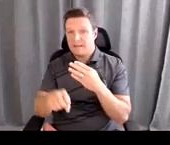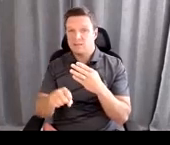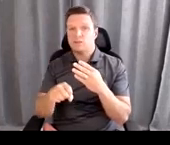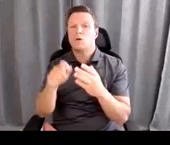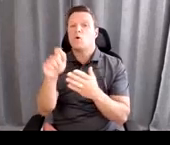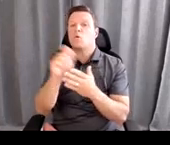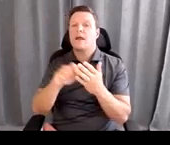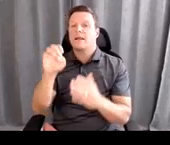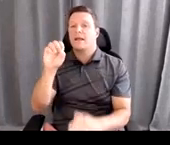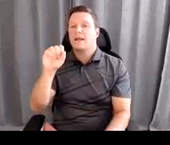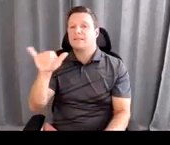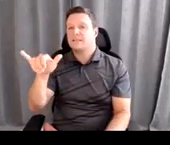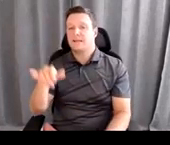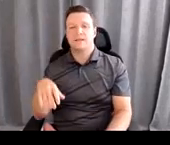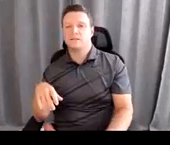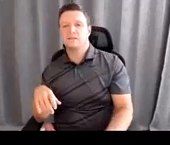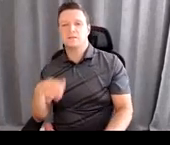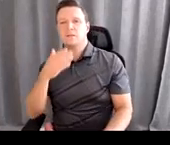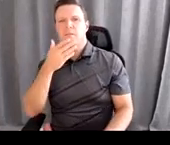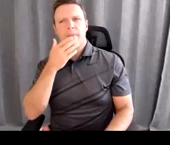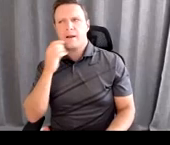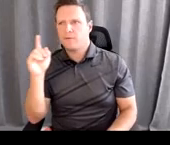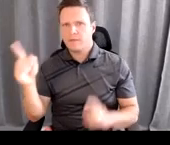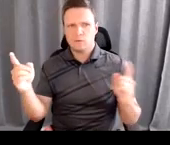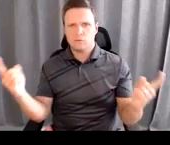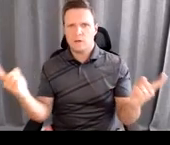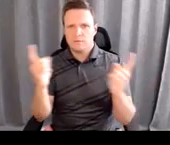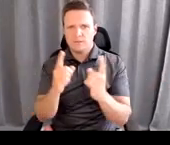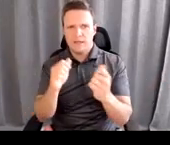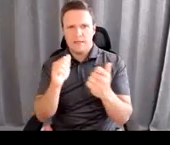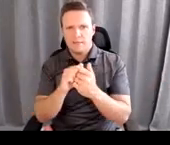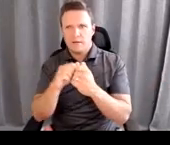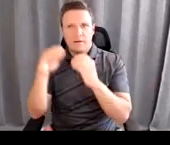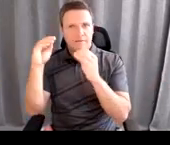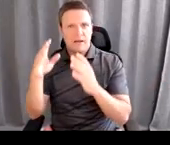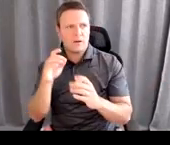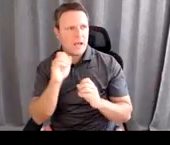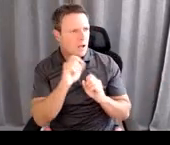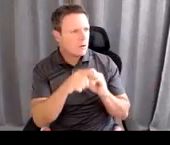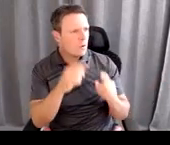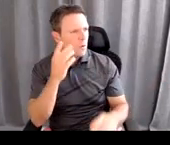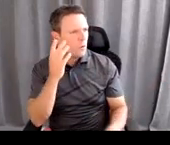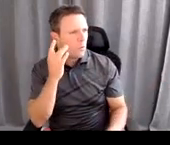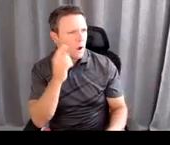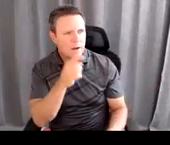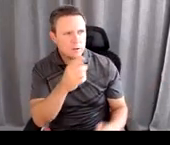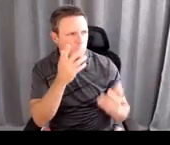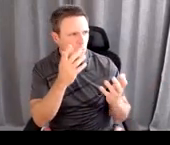rather than the faculty is didn't come in together and in the faculty asking these questions like why is it that you want to learn about this community?